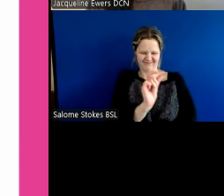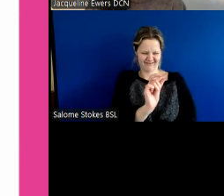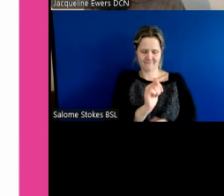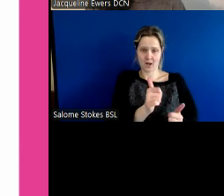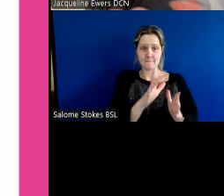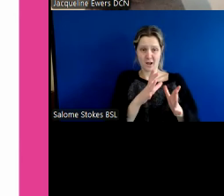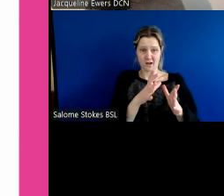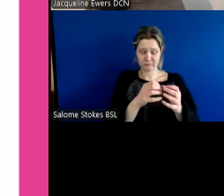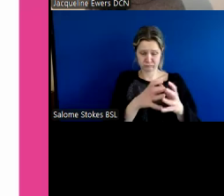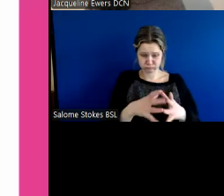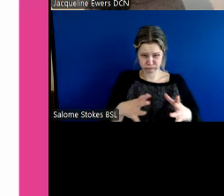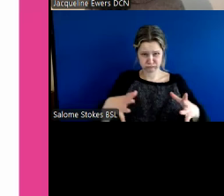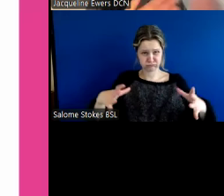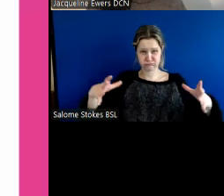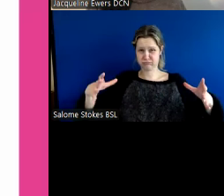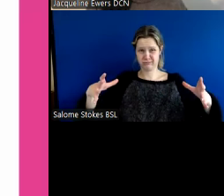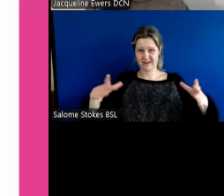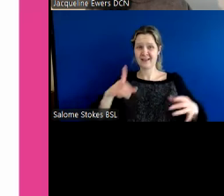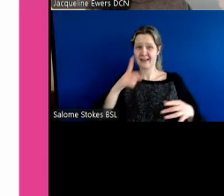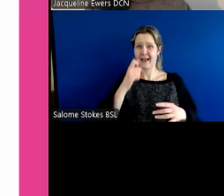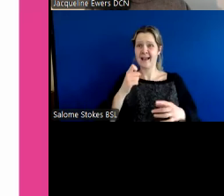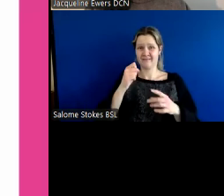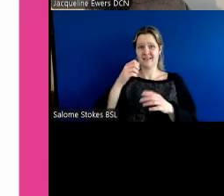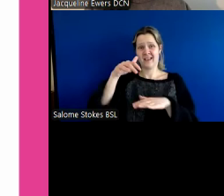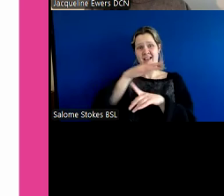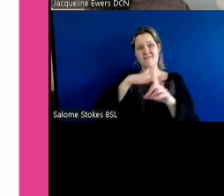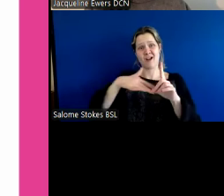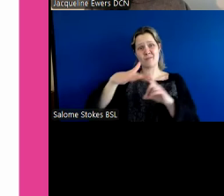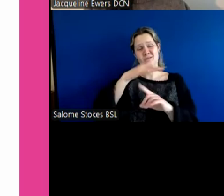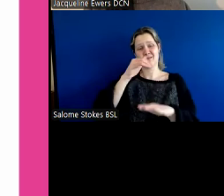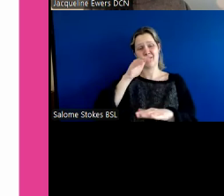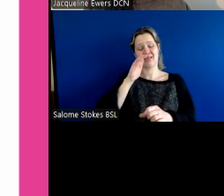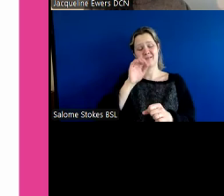You really don't want to be sending out emails to people who aren't opening them or reading them.